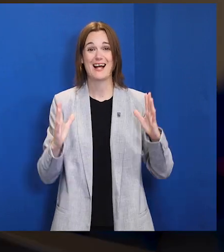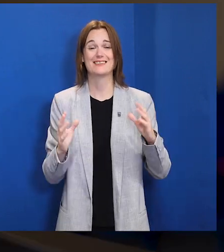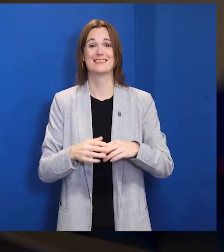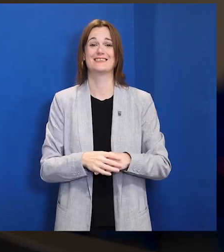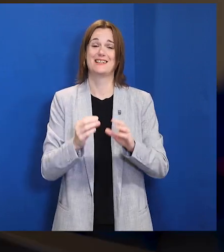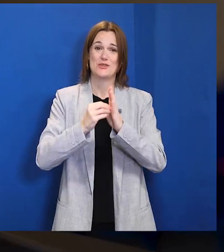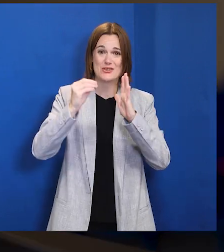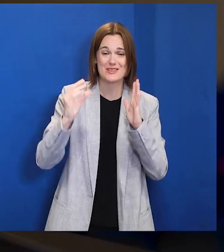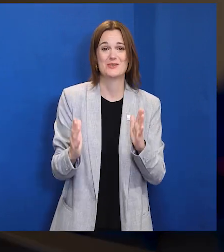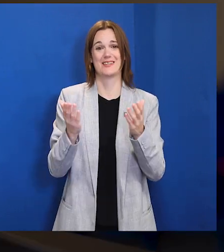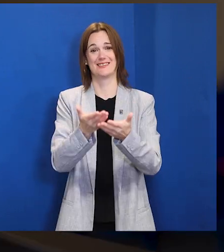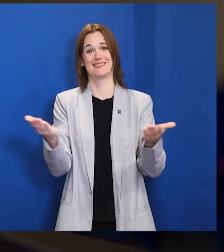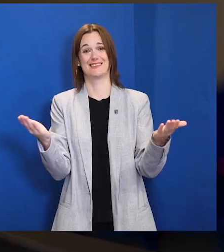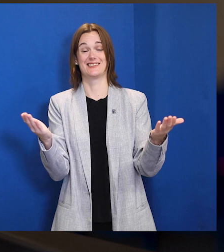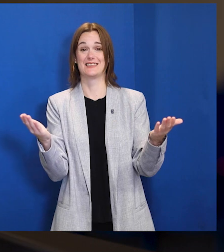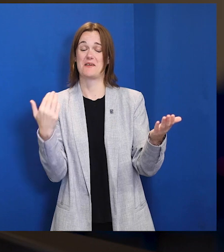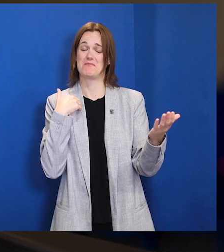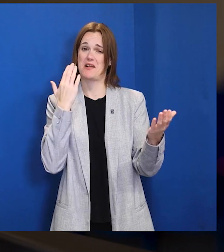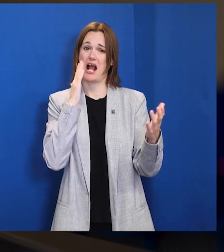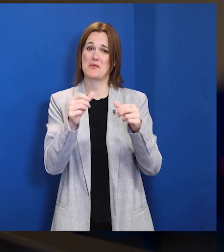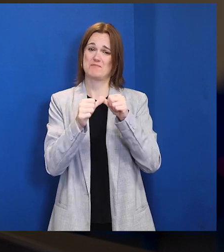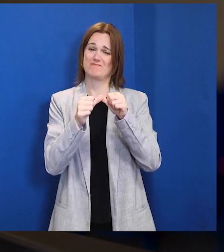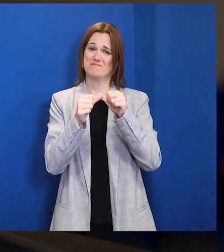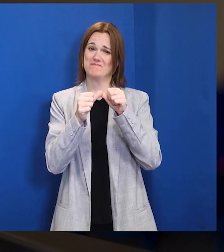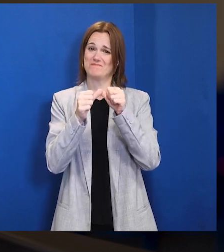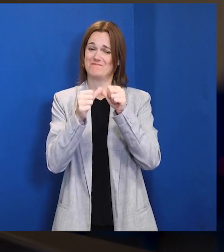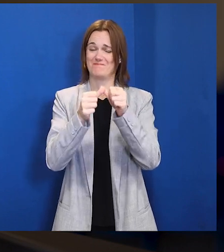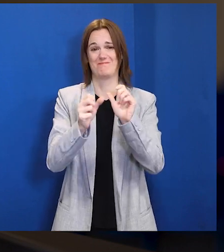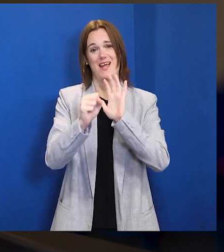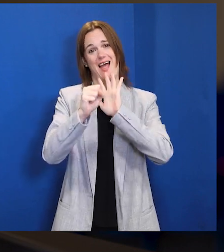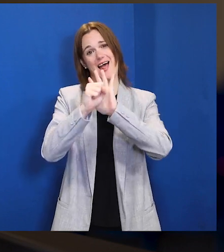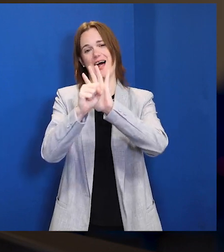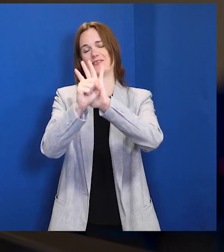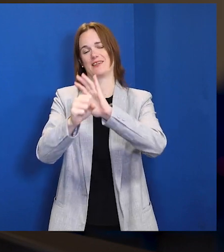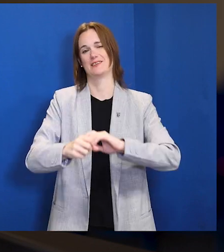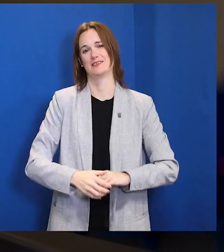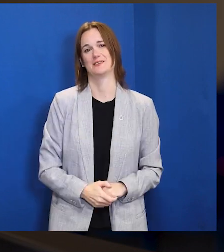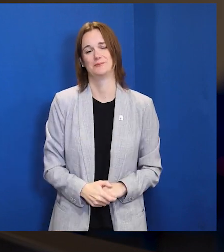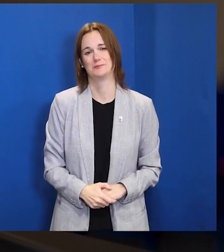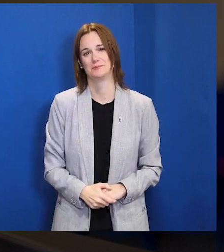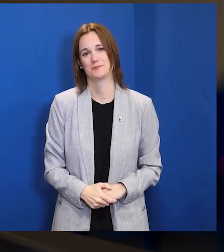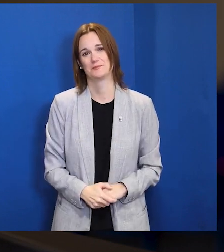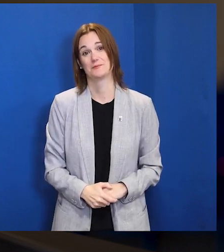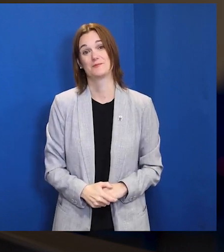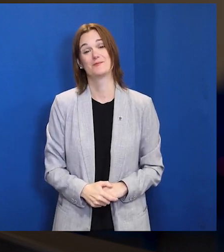in front of a large group of faculty and students of NSCC and I will continue to be a strong advocate